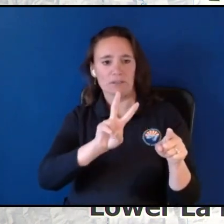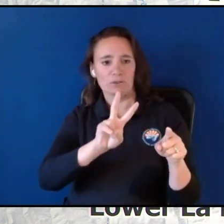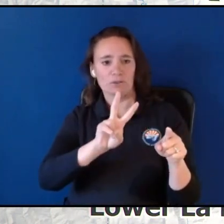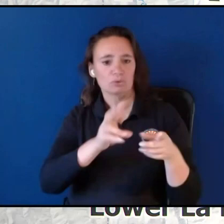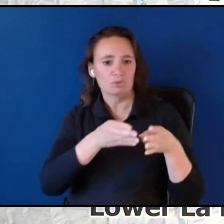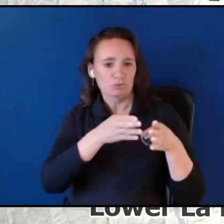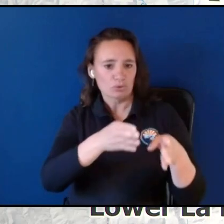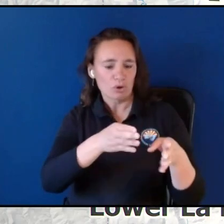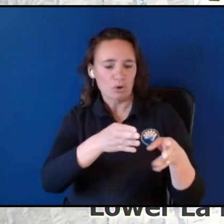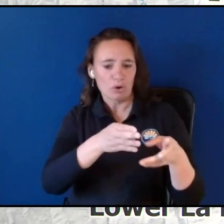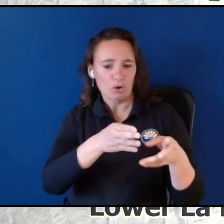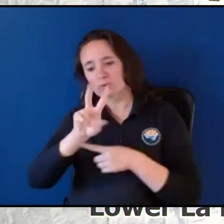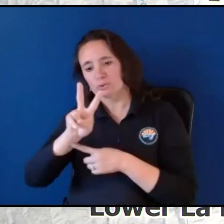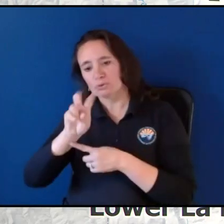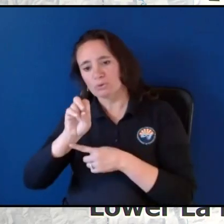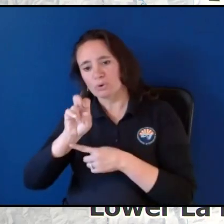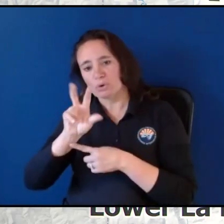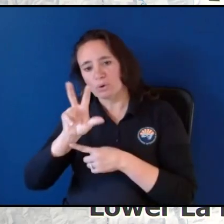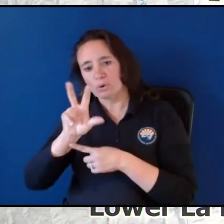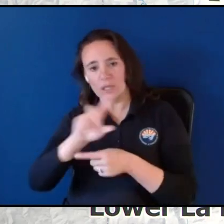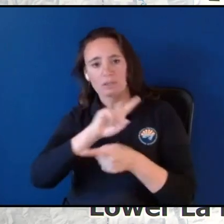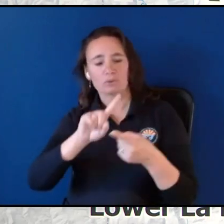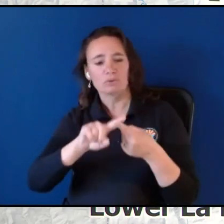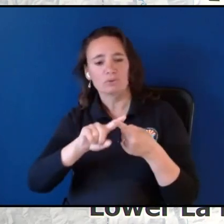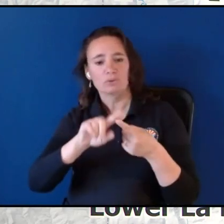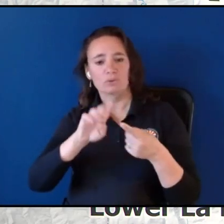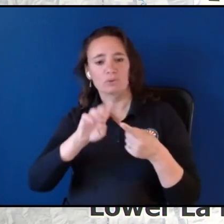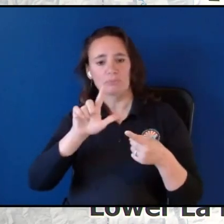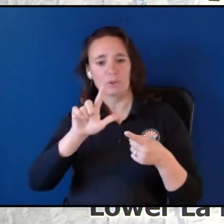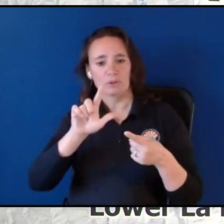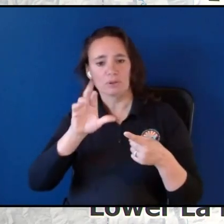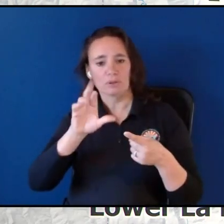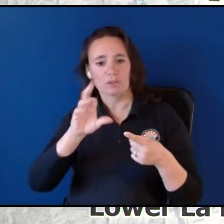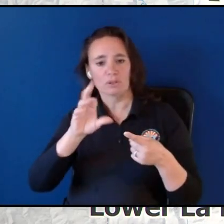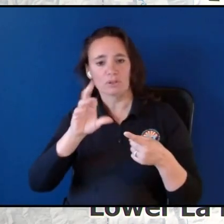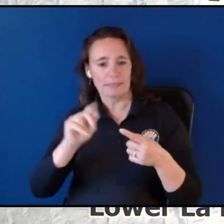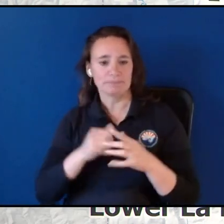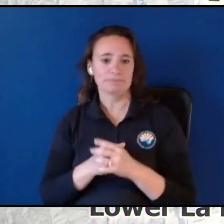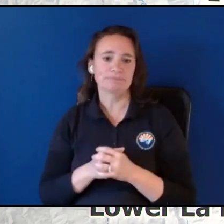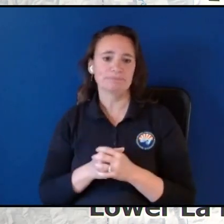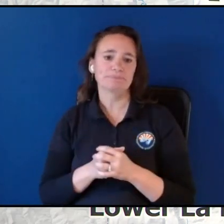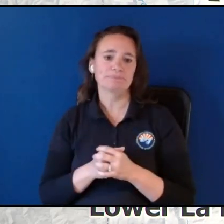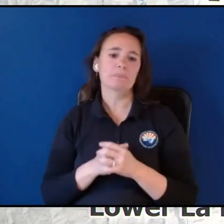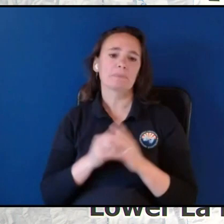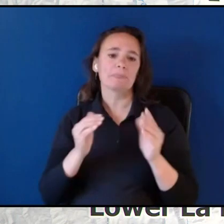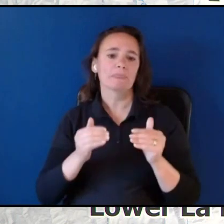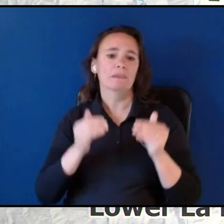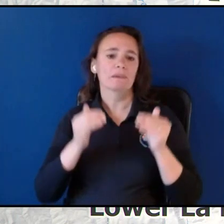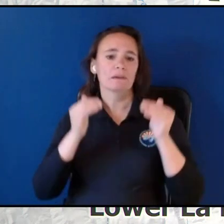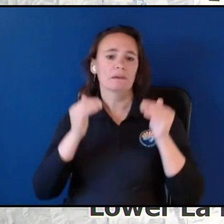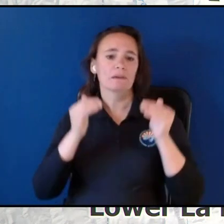Moving up in the Division Echo. As I talked about yesterday, we're we're doing handline construction on